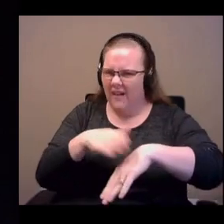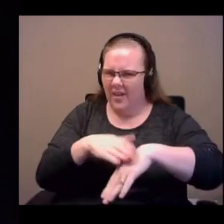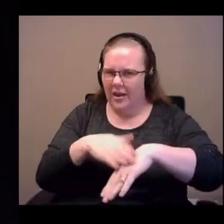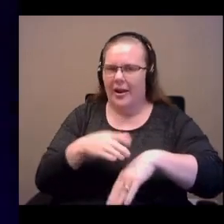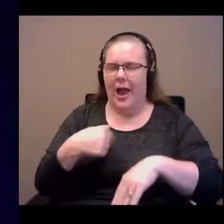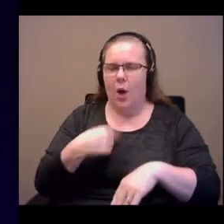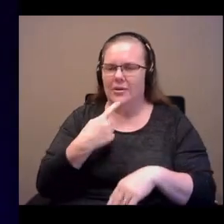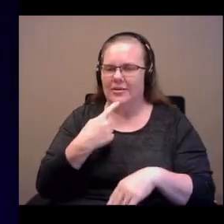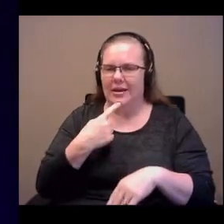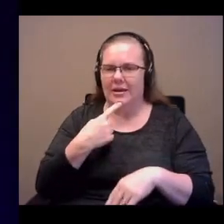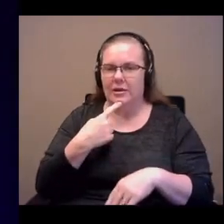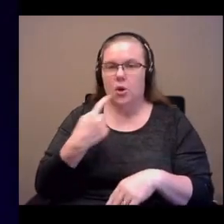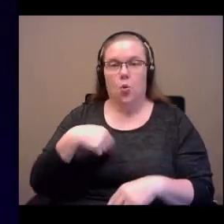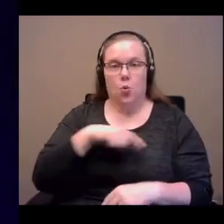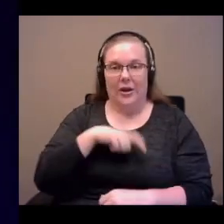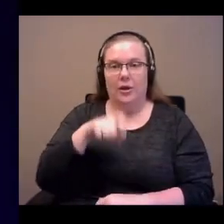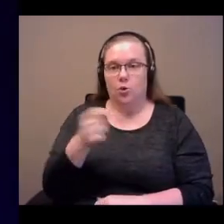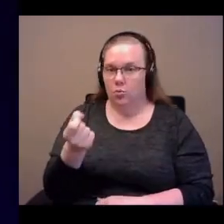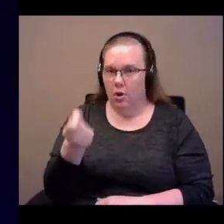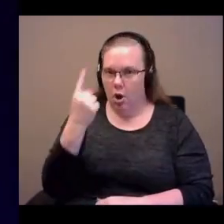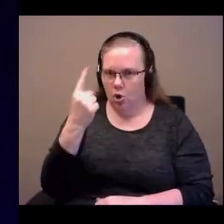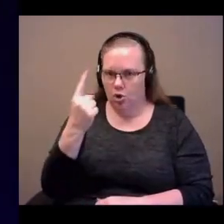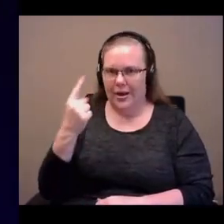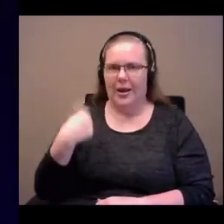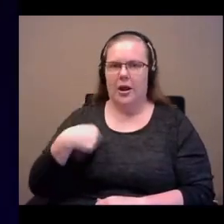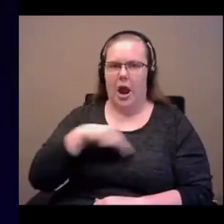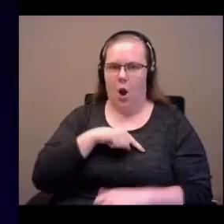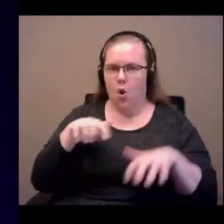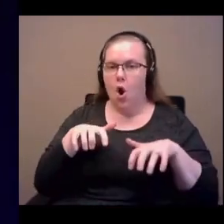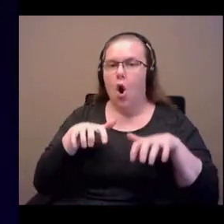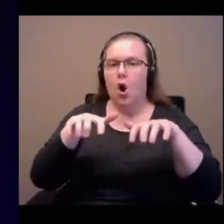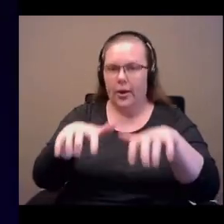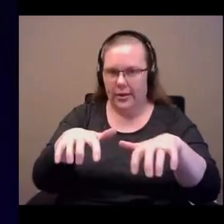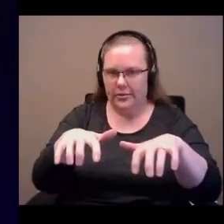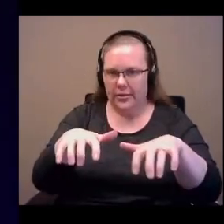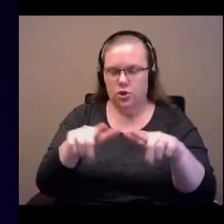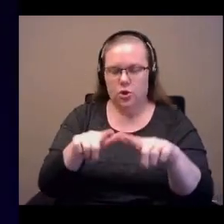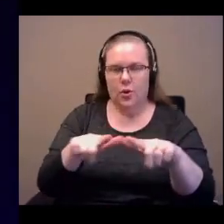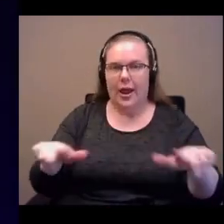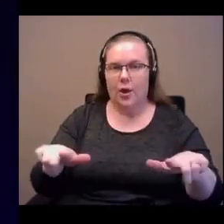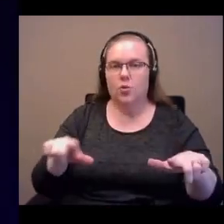to understand our audience, right? So language is a tool, but sometimes you need to know which tool